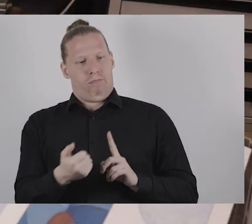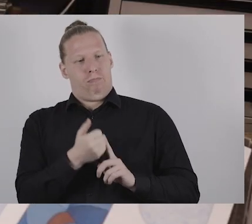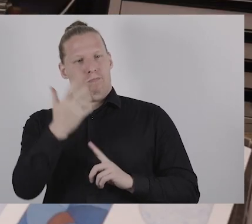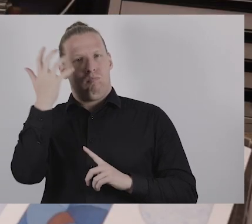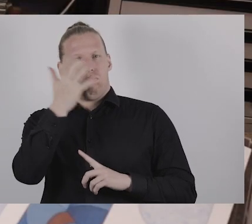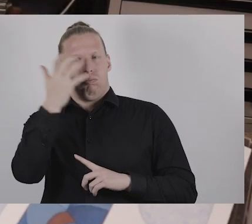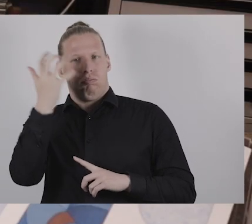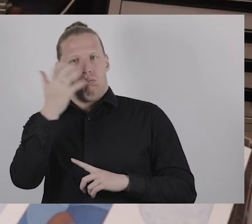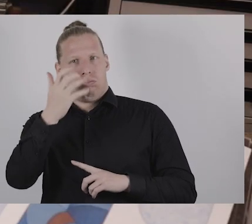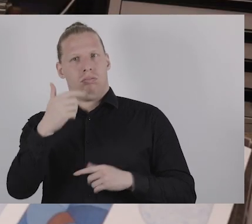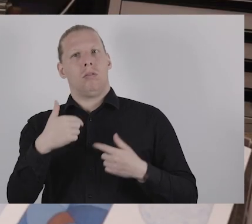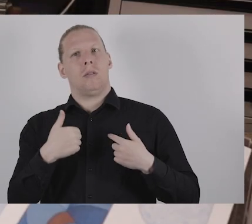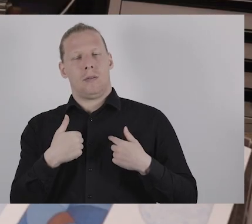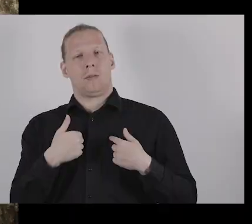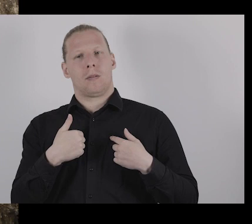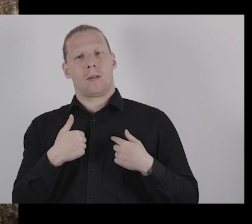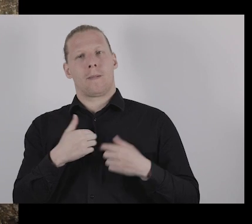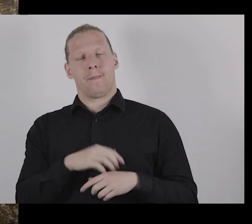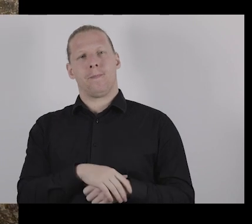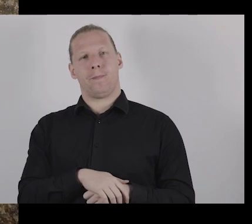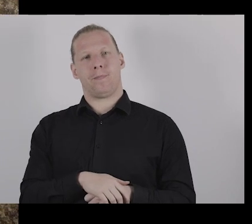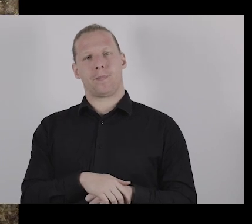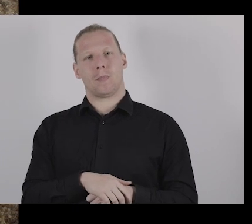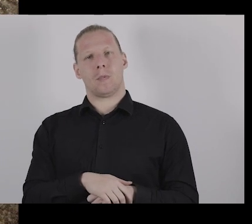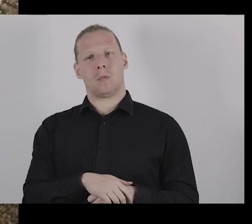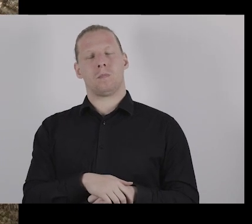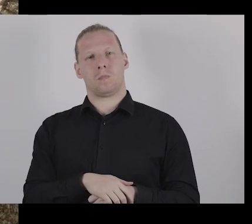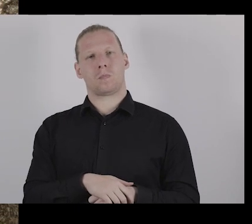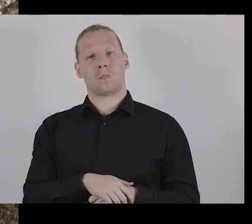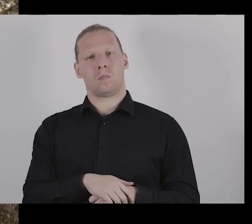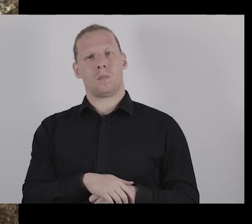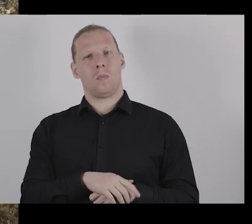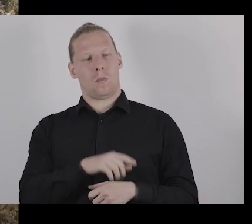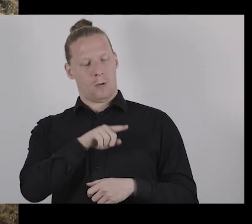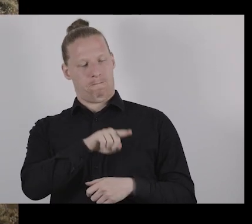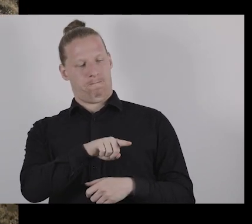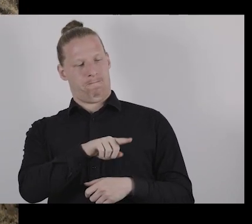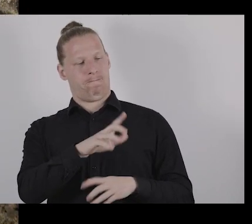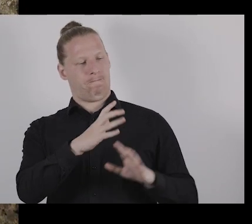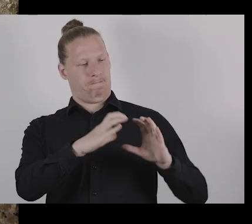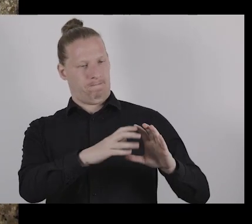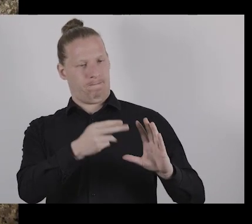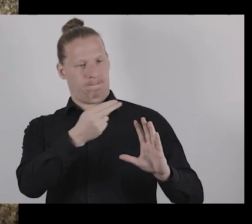kinda, like, so unique... that they tell, in a lotta ways...